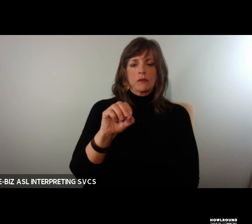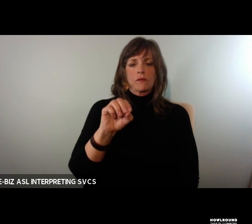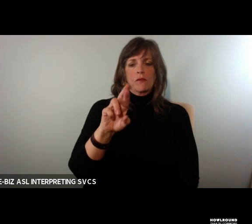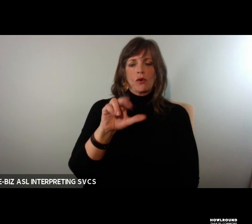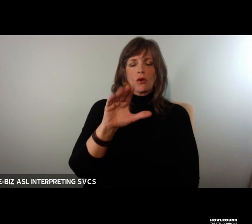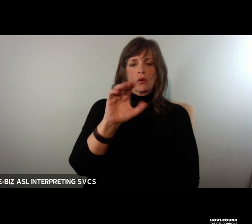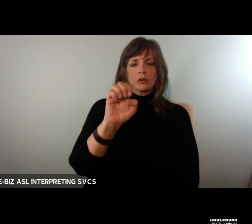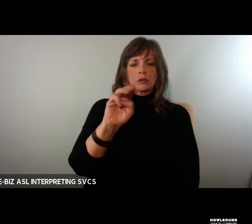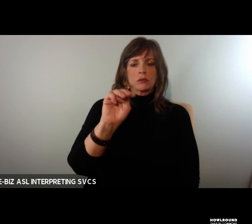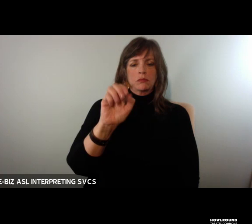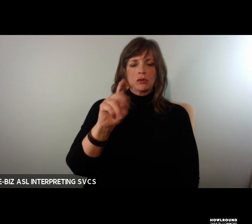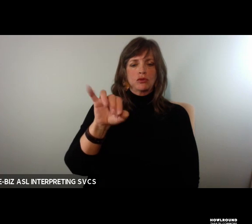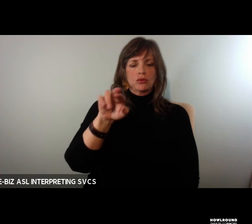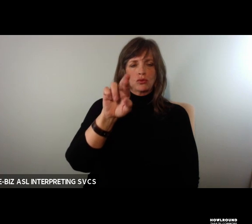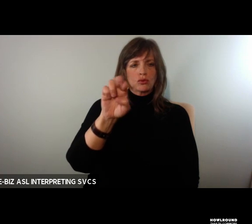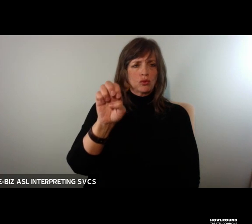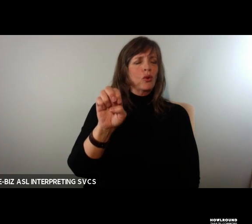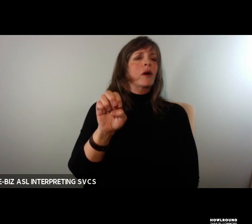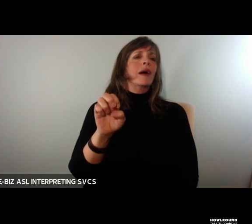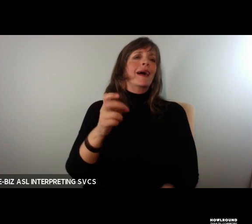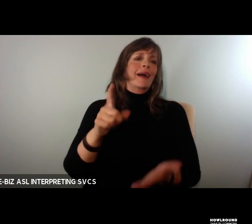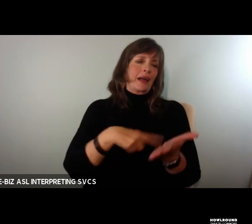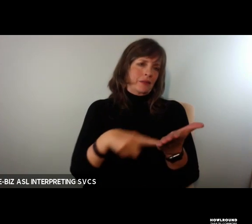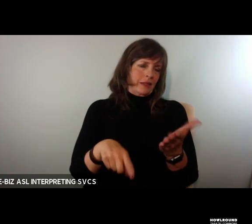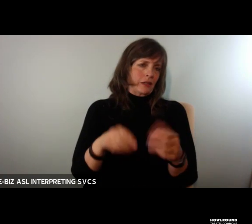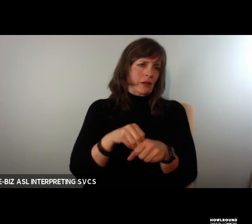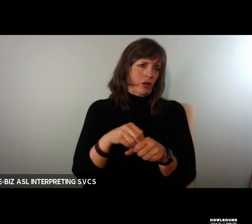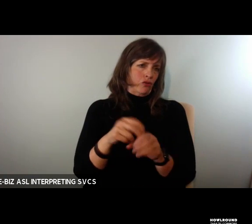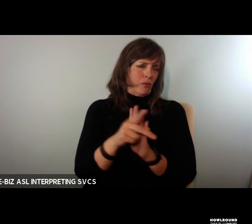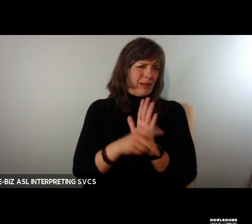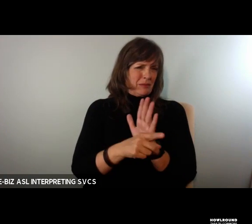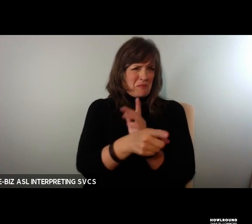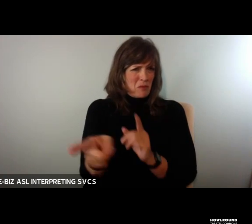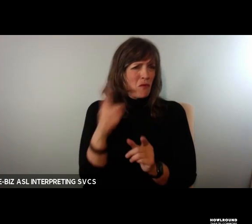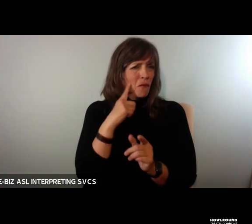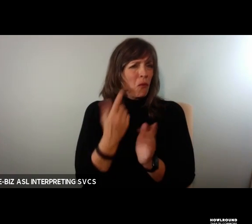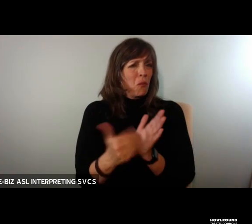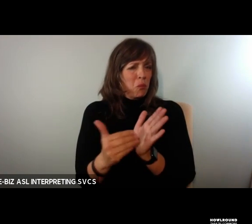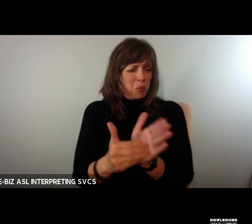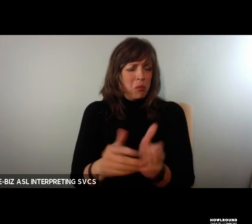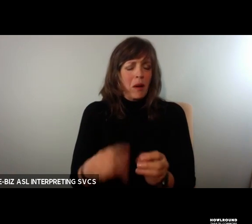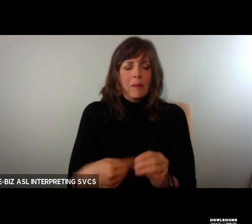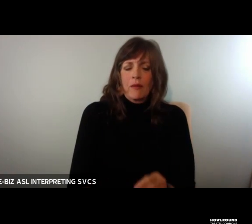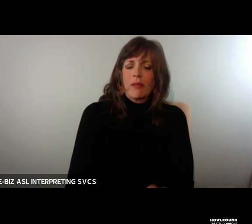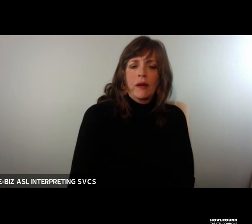in your contract and you've probably been hearing about this quite a bit since the entire